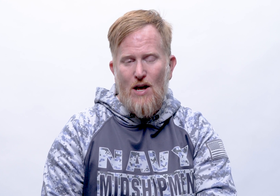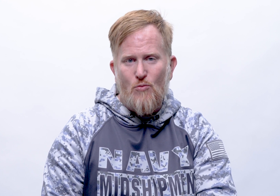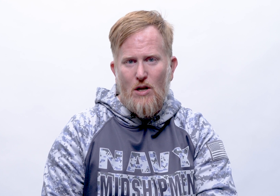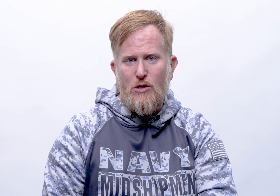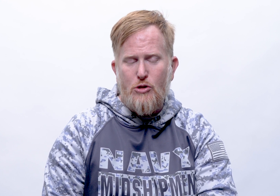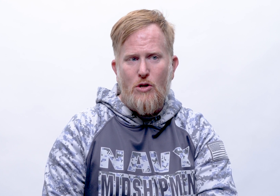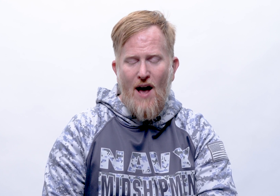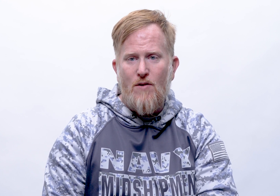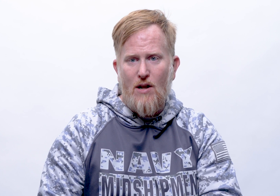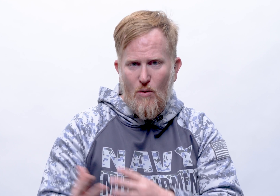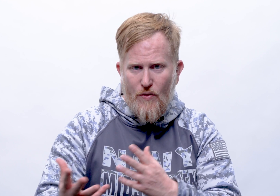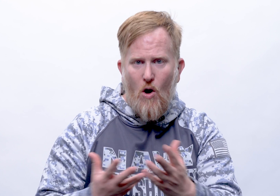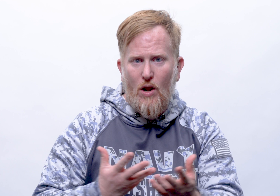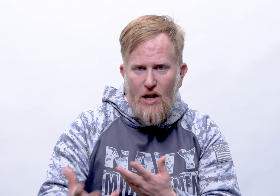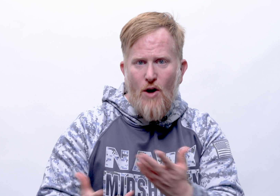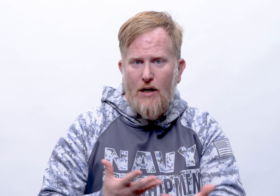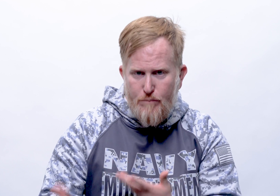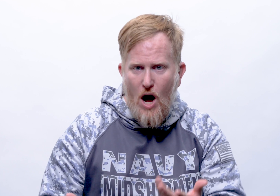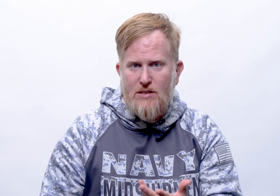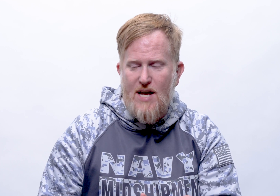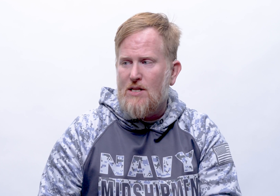It really, you should have what they call an interactive process.